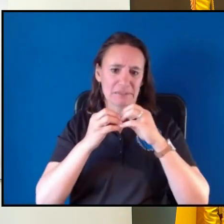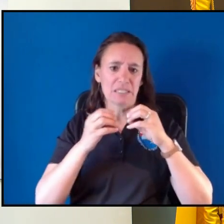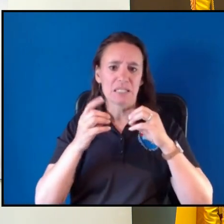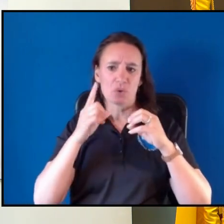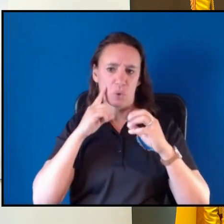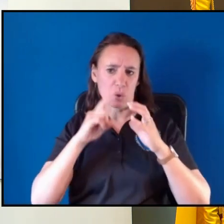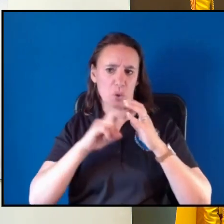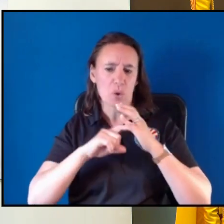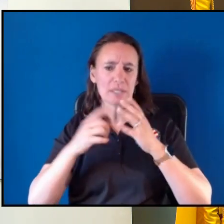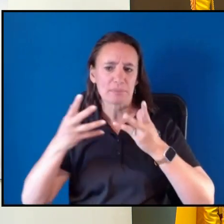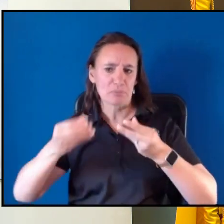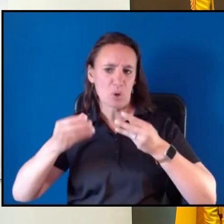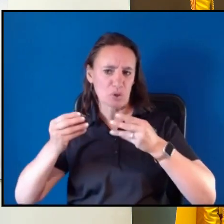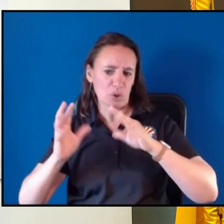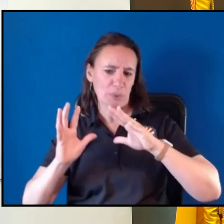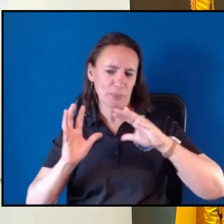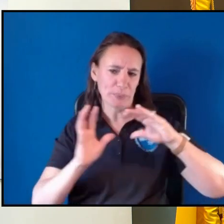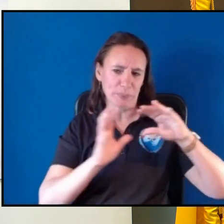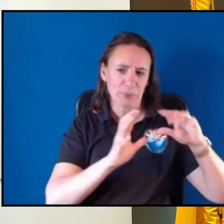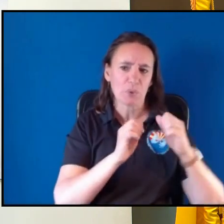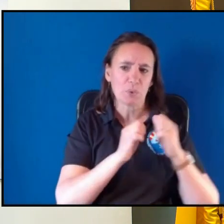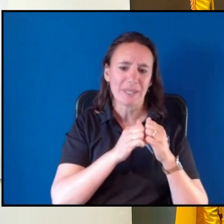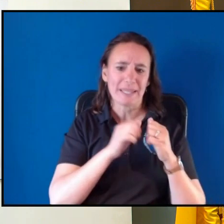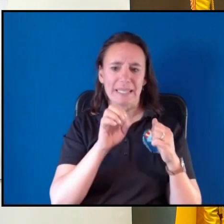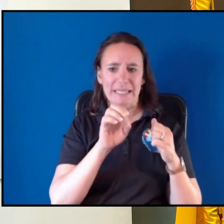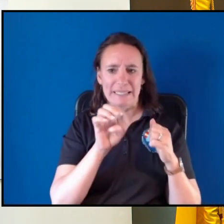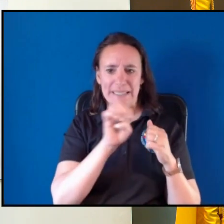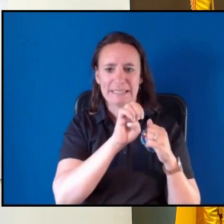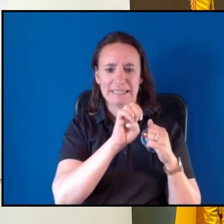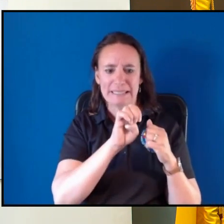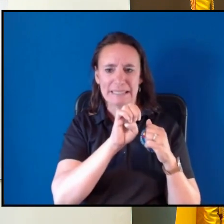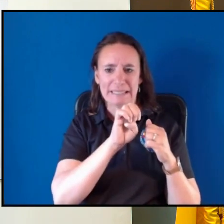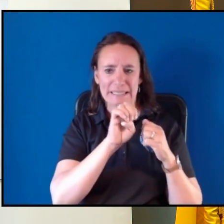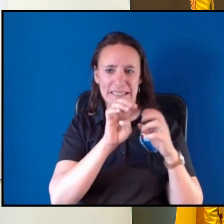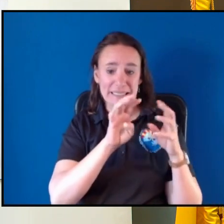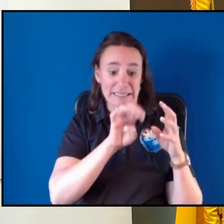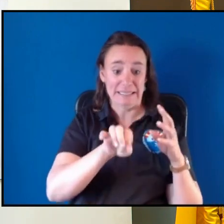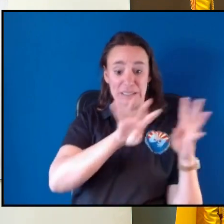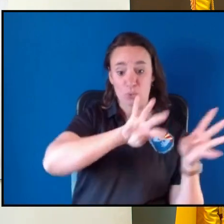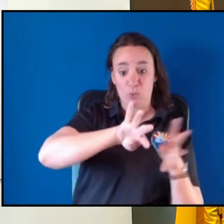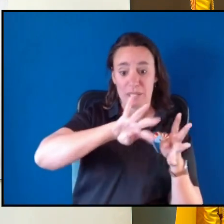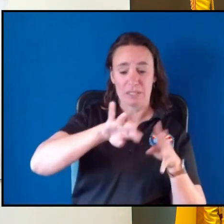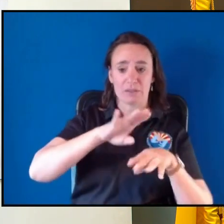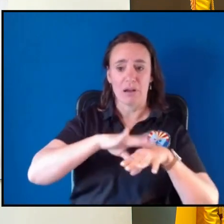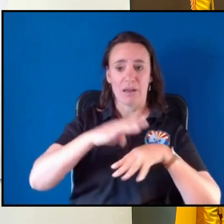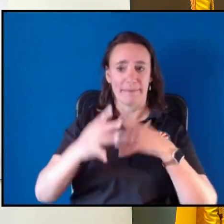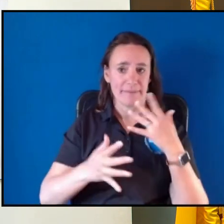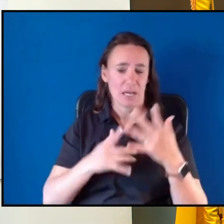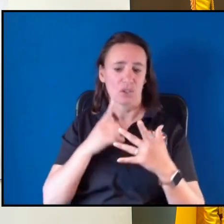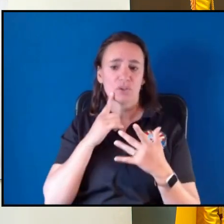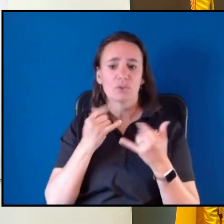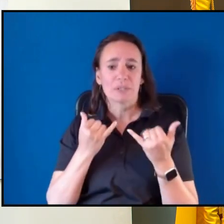some easterly winds moving back over the fire. But for today and probably again for tomorrow, that dry air is going to win out.